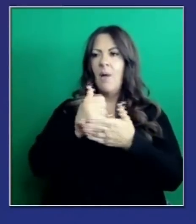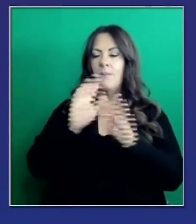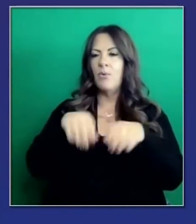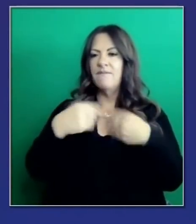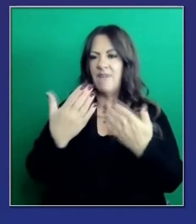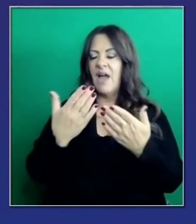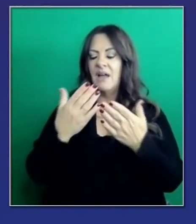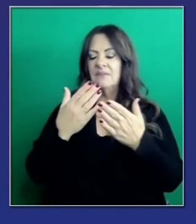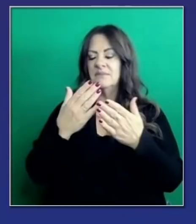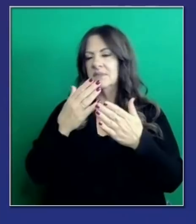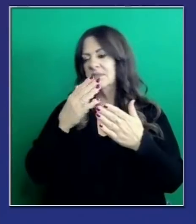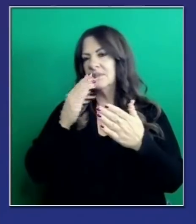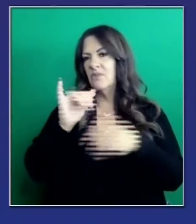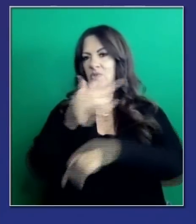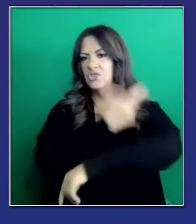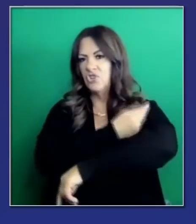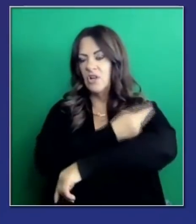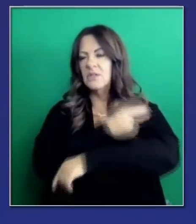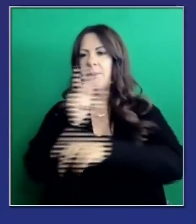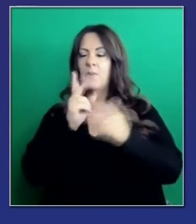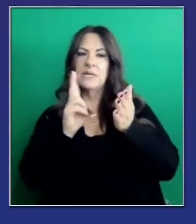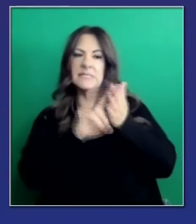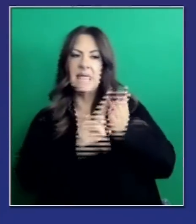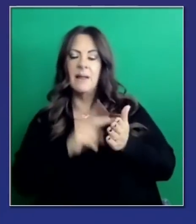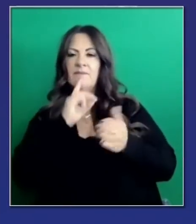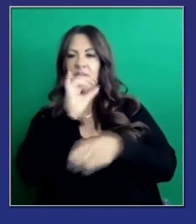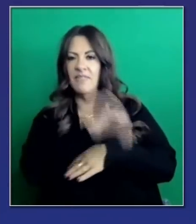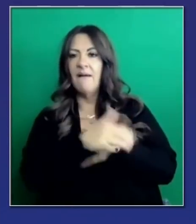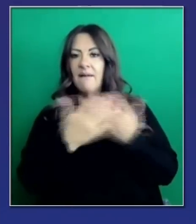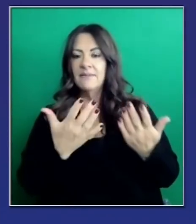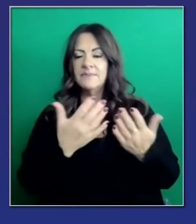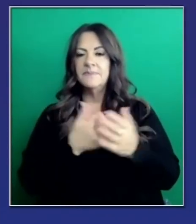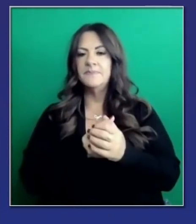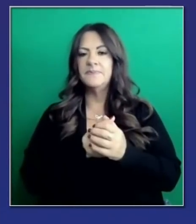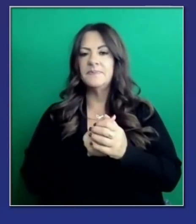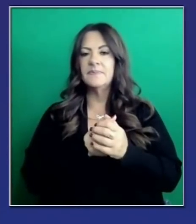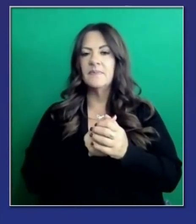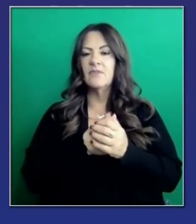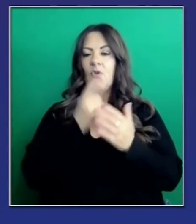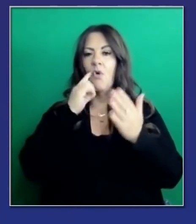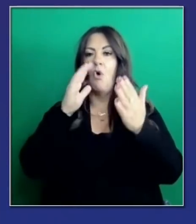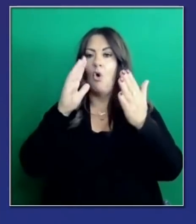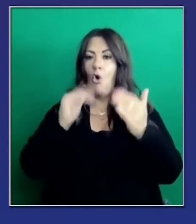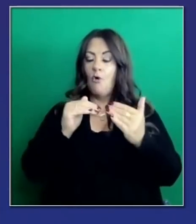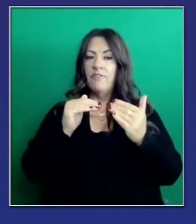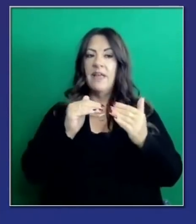MAKE APPOINTMENTS FOR THOSE COME INTO THE PILOT.